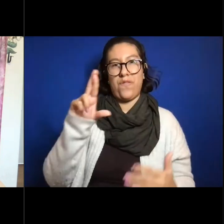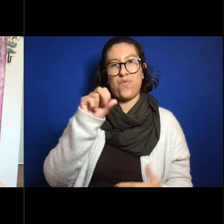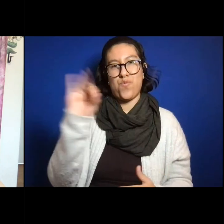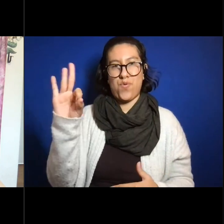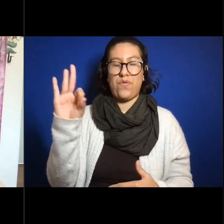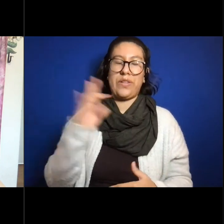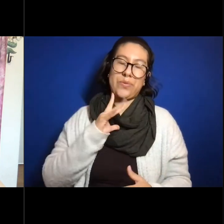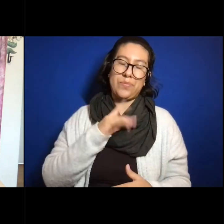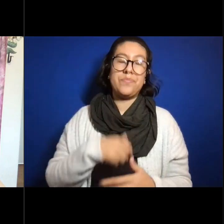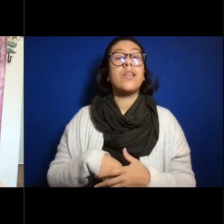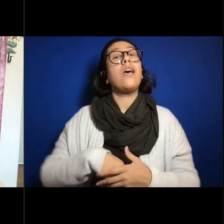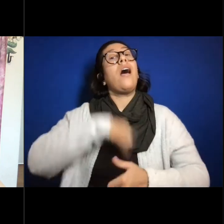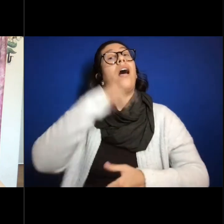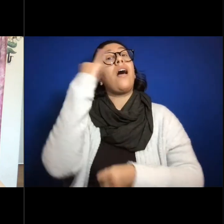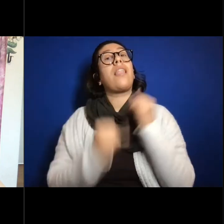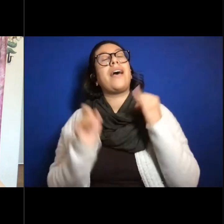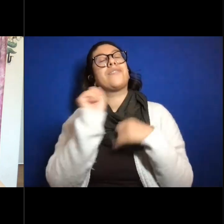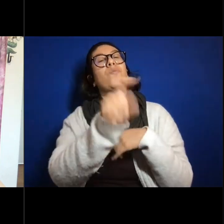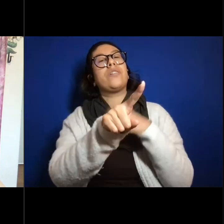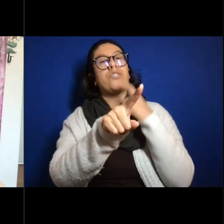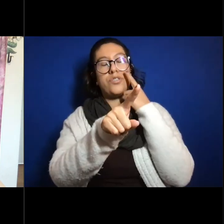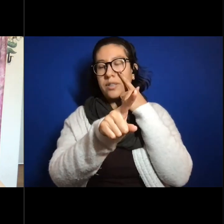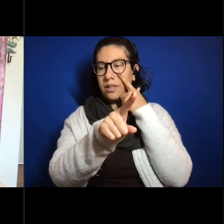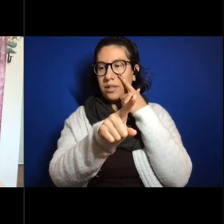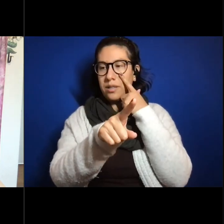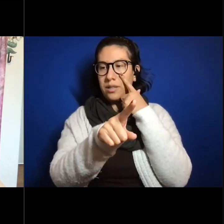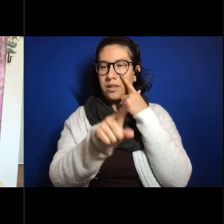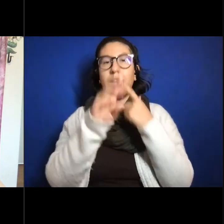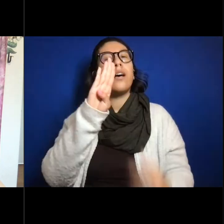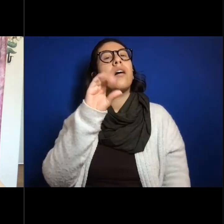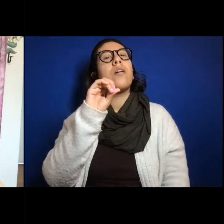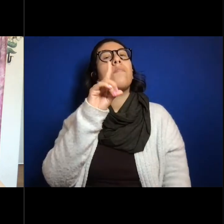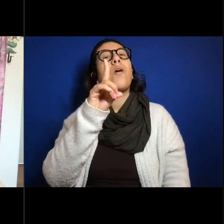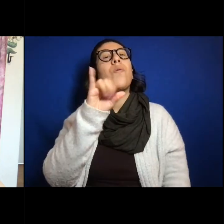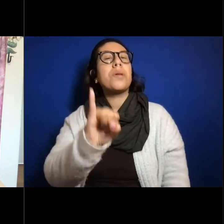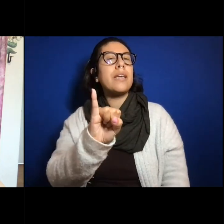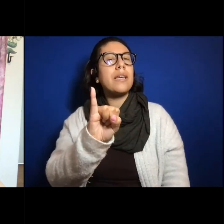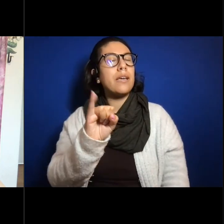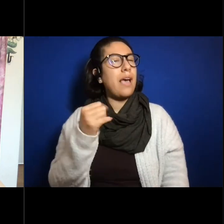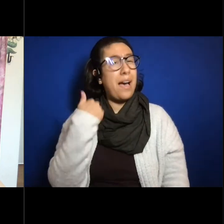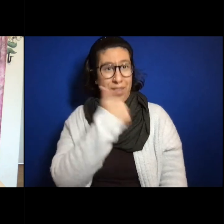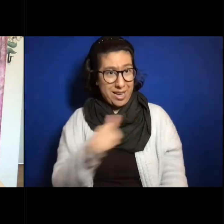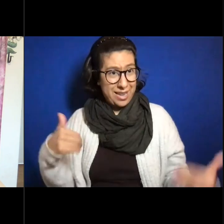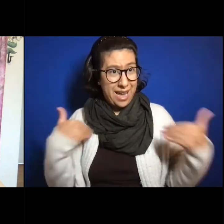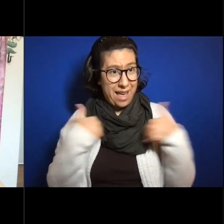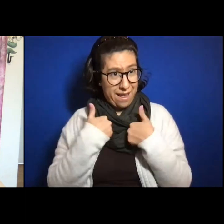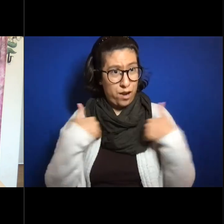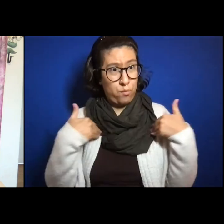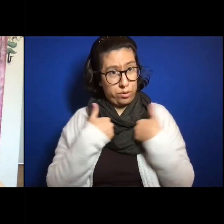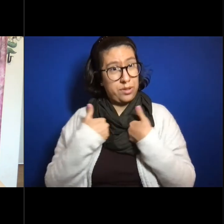One last question before we move on and Bodie is wondering do you have any animals and do they get scared